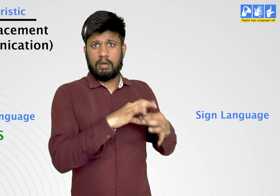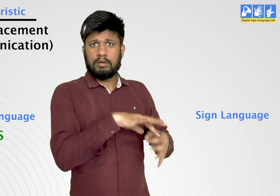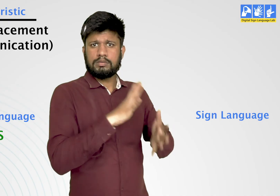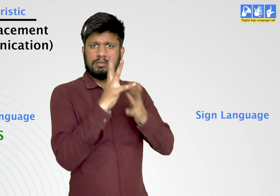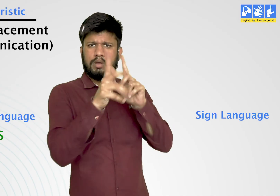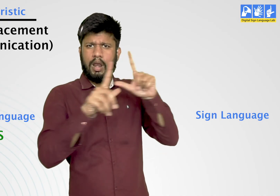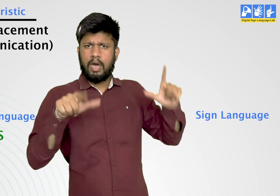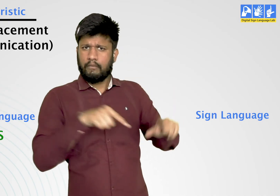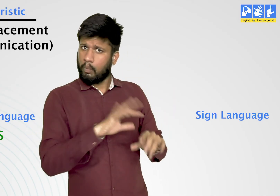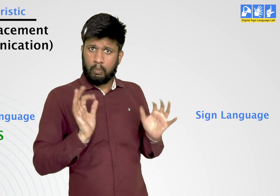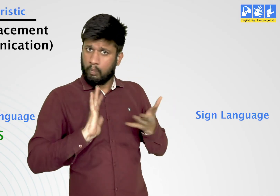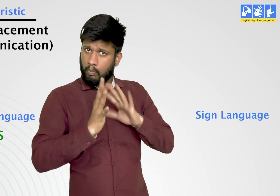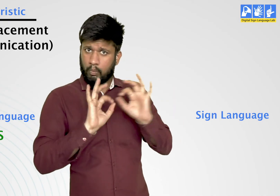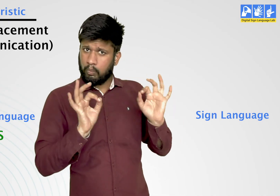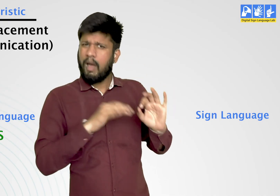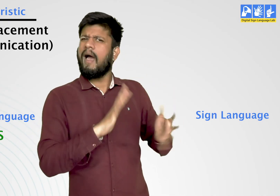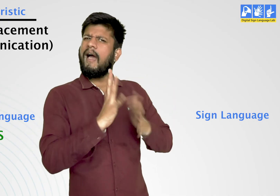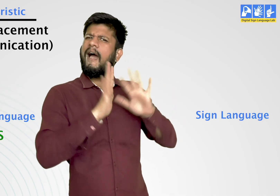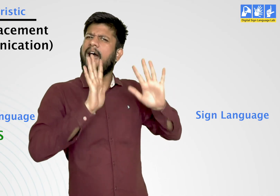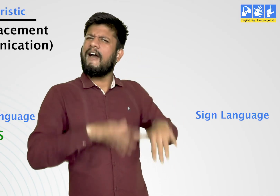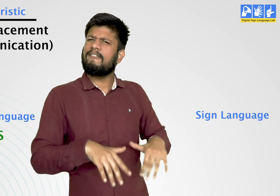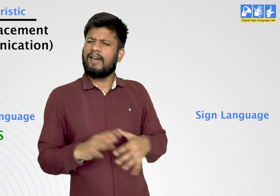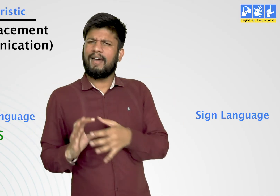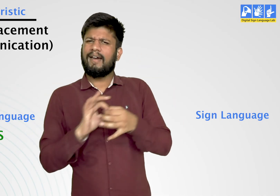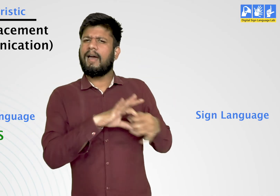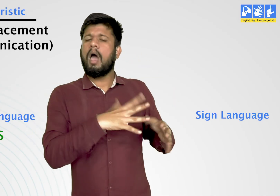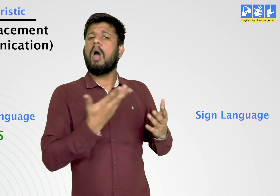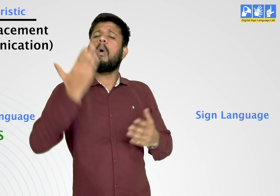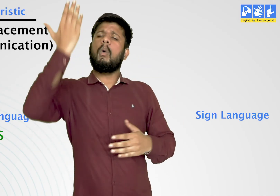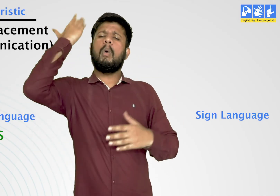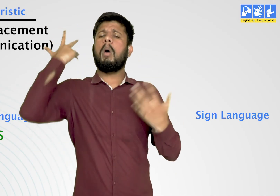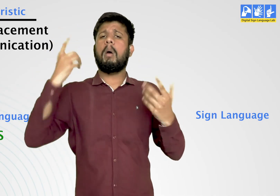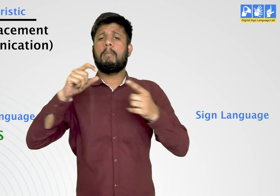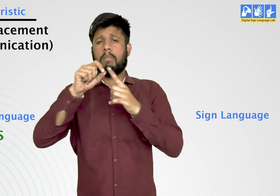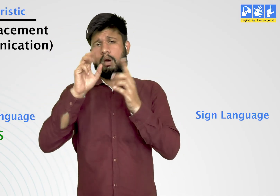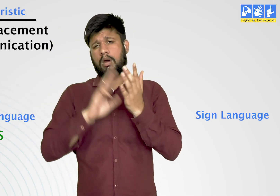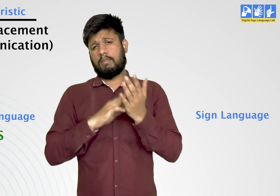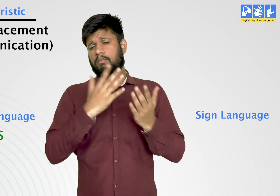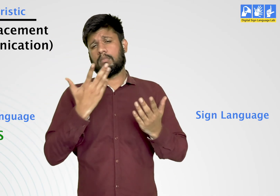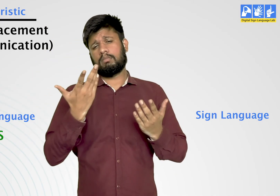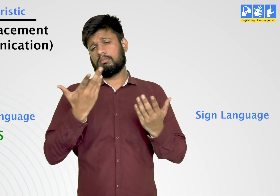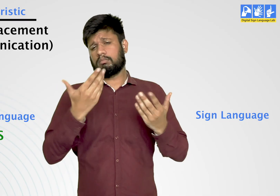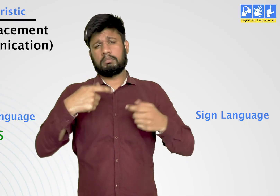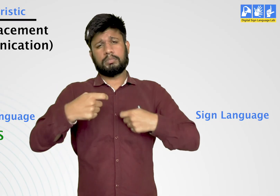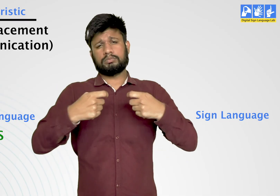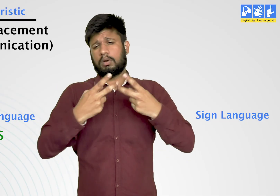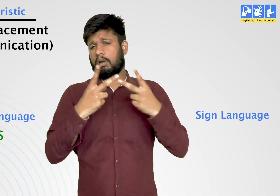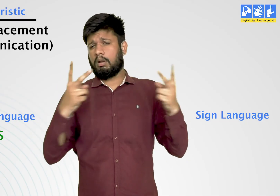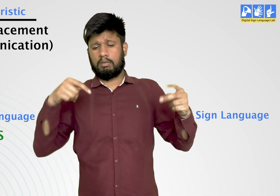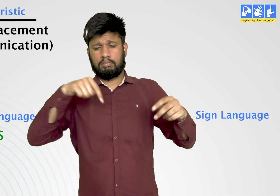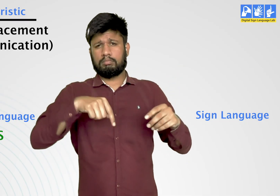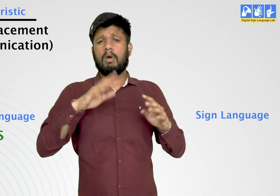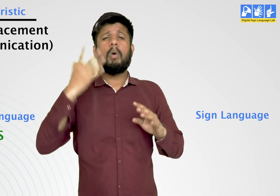This characteristic is not unique to verbal language only, in fact all these areas can be covered in sign language too.